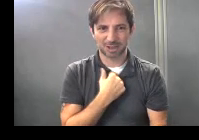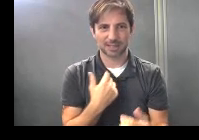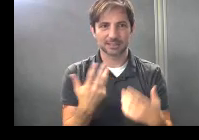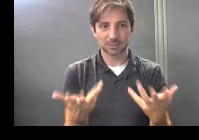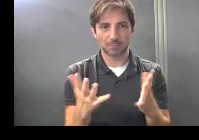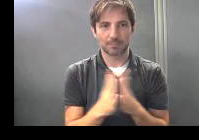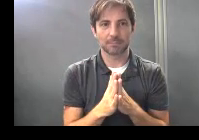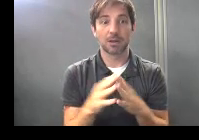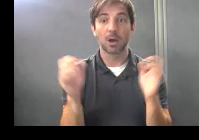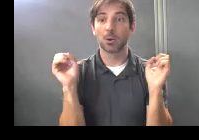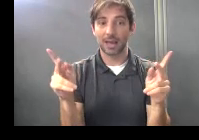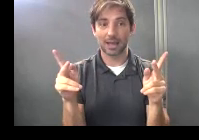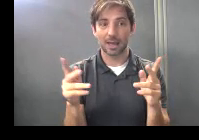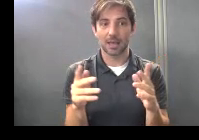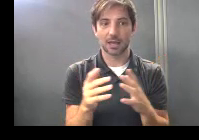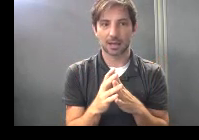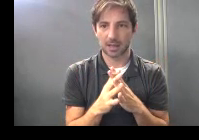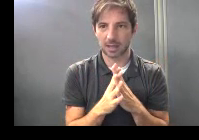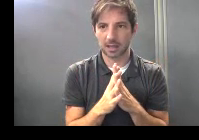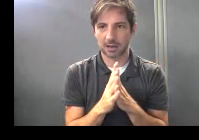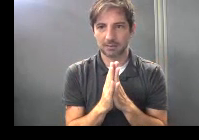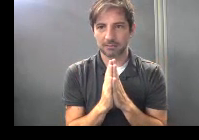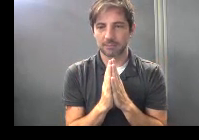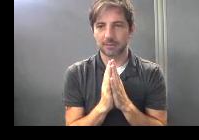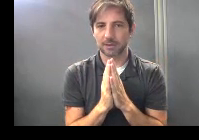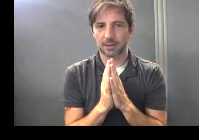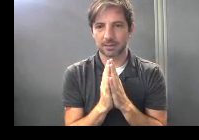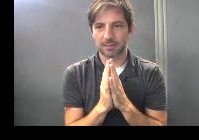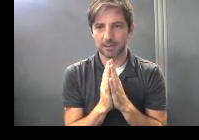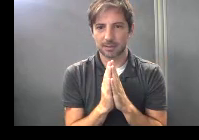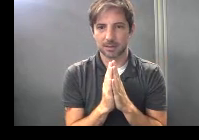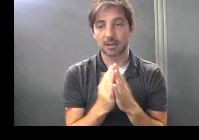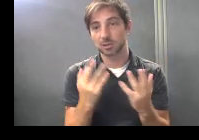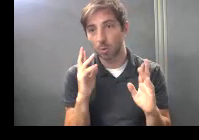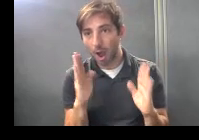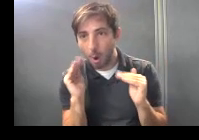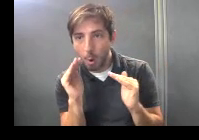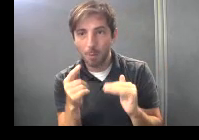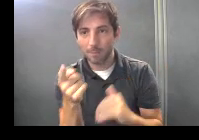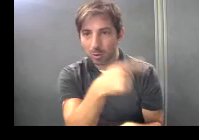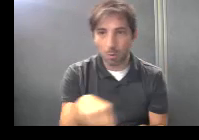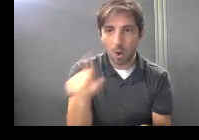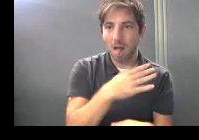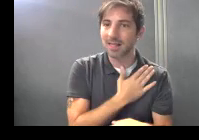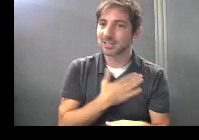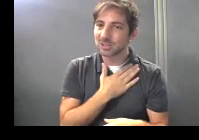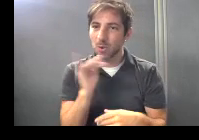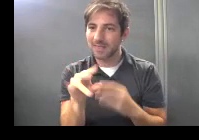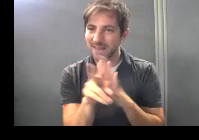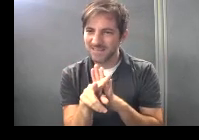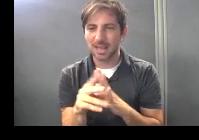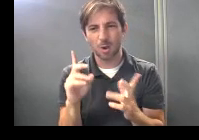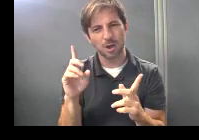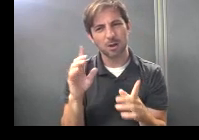SO, OKAY, I HOPE YOU ALL ENJOYED THAT. LIKE I SAID, IT'S BEEN AROUND FOR A WHILE.